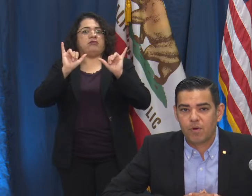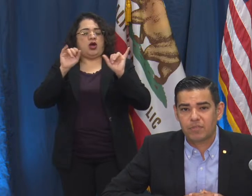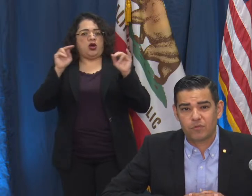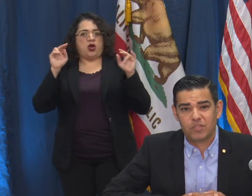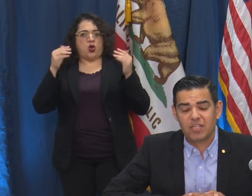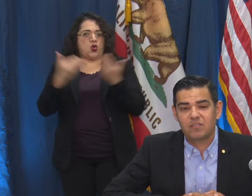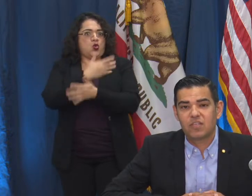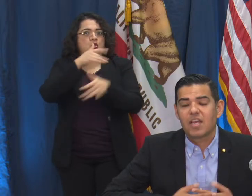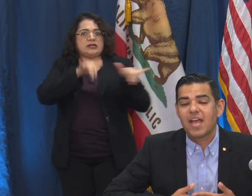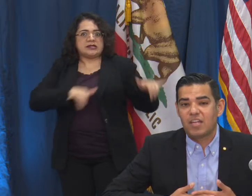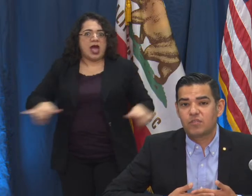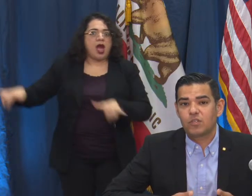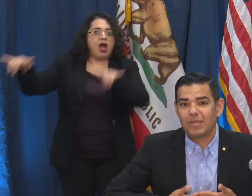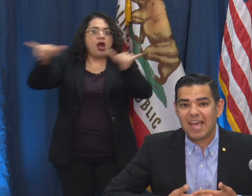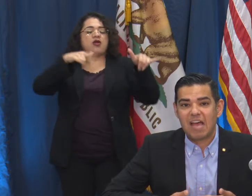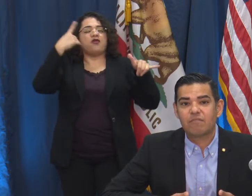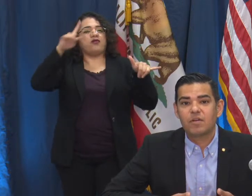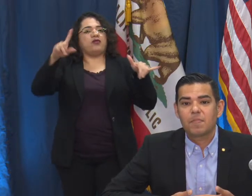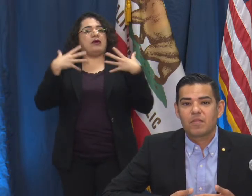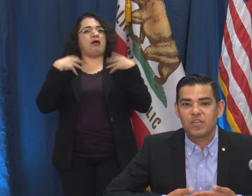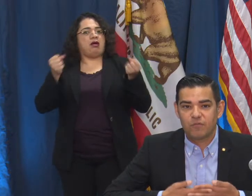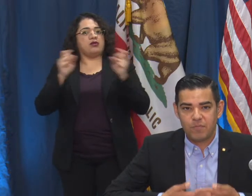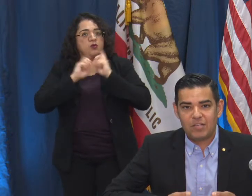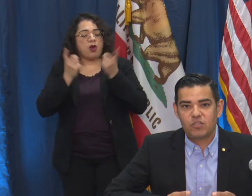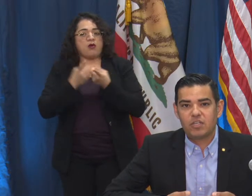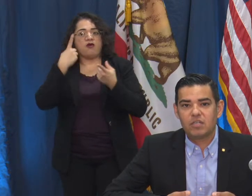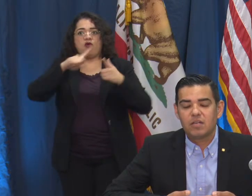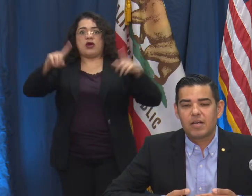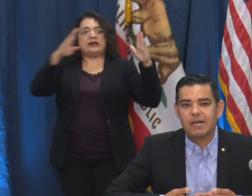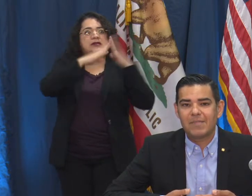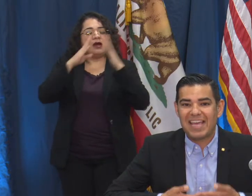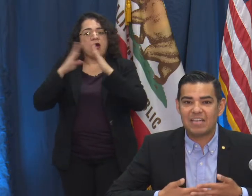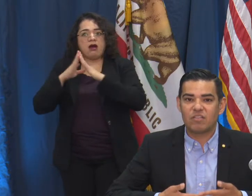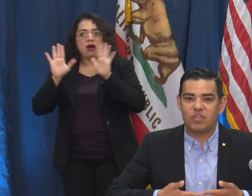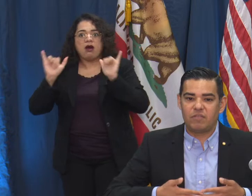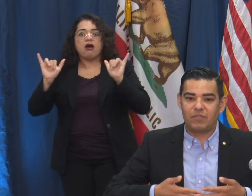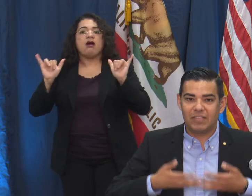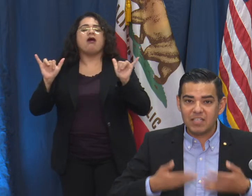Departments, for cities, and as soon as we have the information and the validity